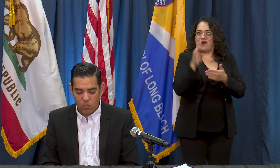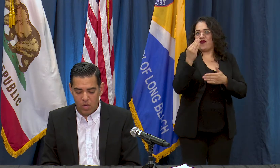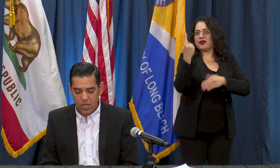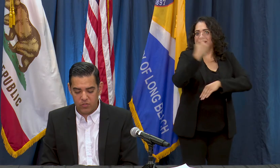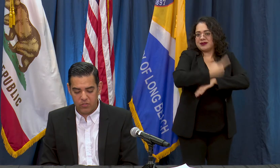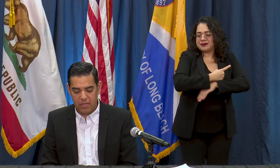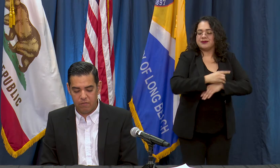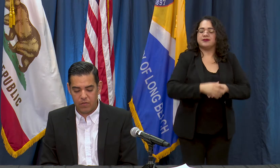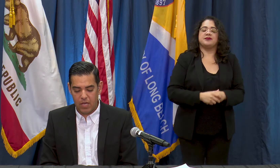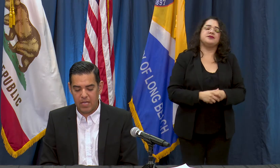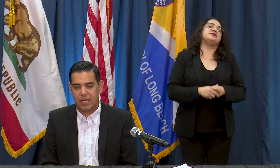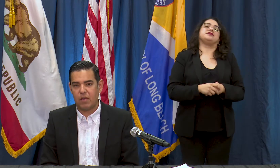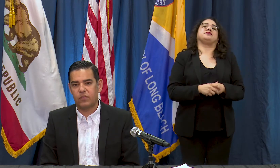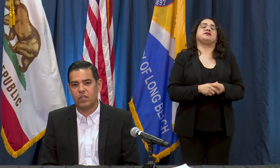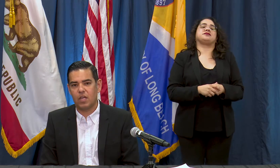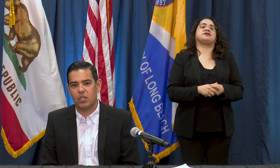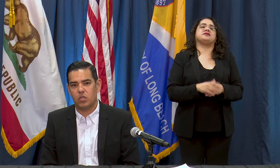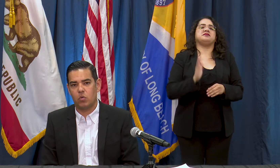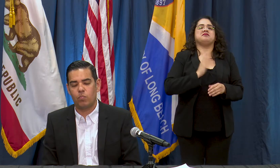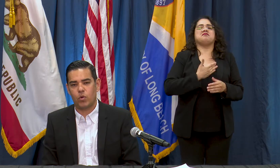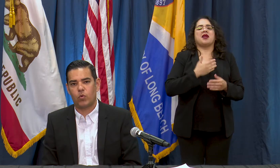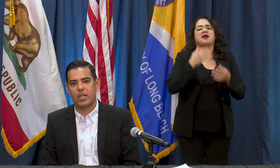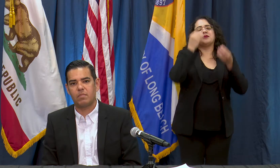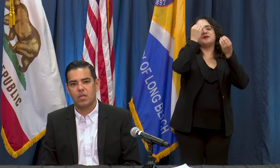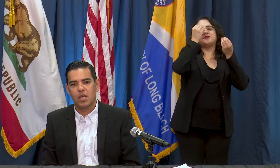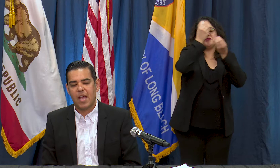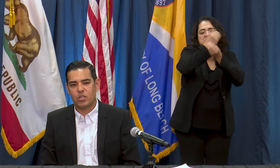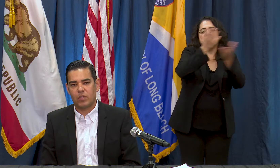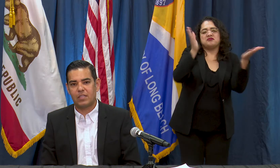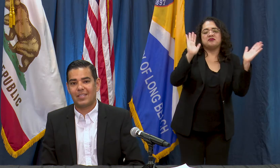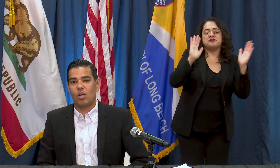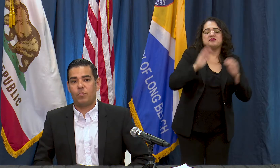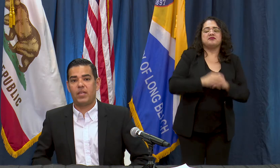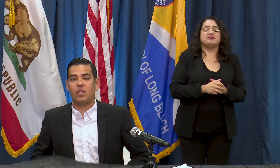wanted to just give an announcement, a new program as it relates to helping a